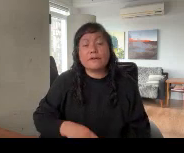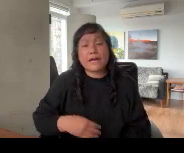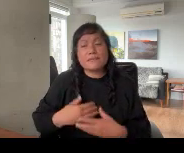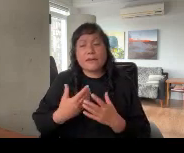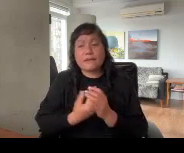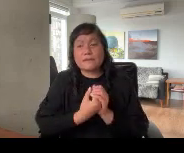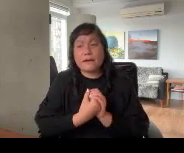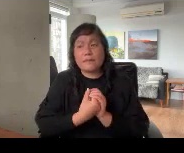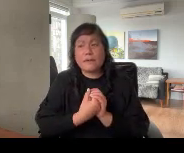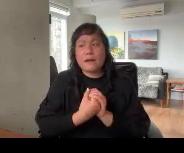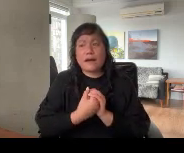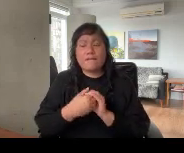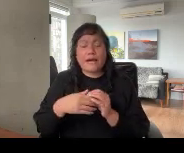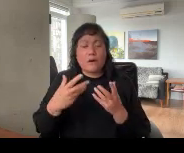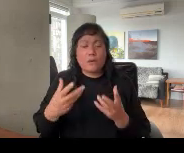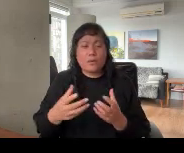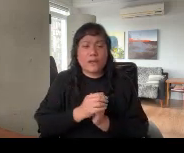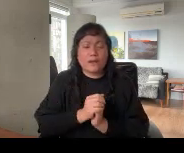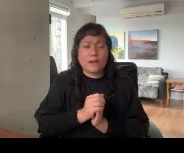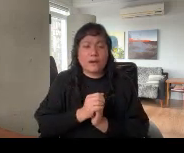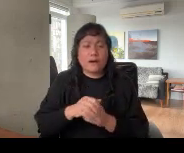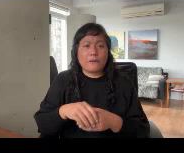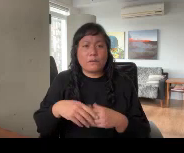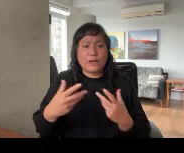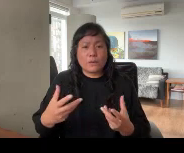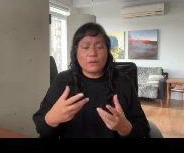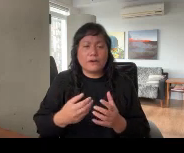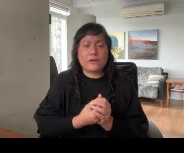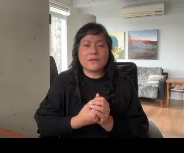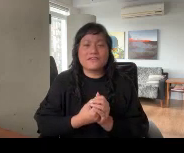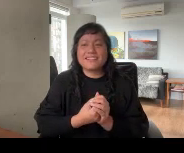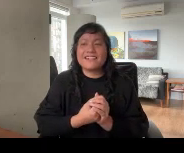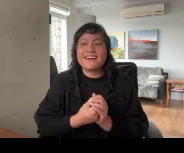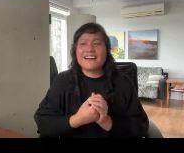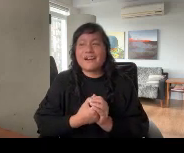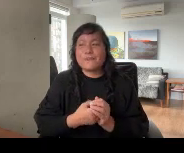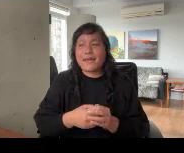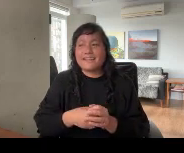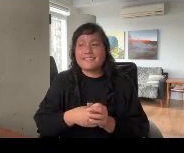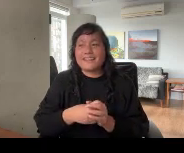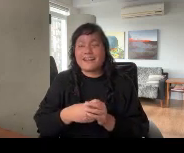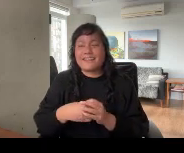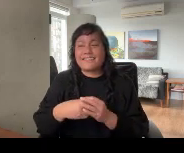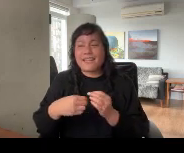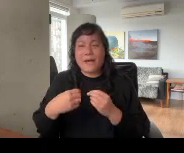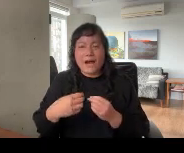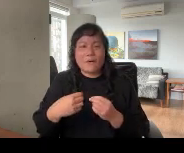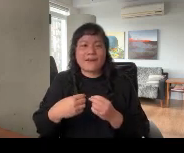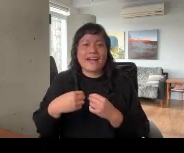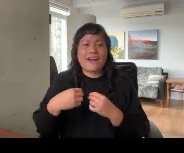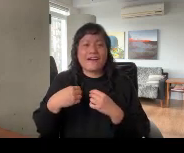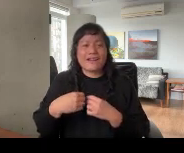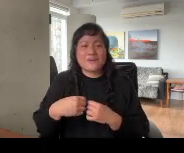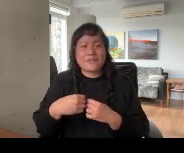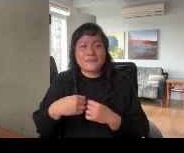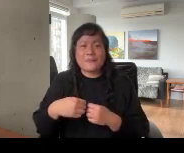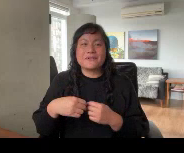Another aspect of how we are working with our community and empowering our community